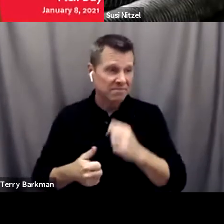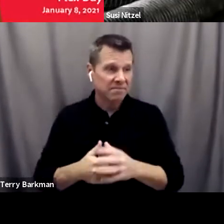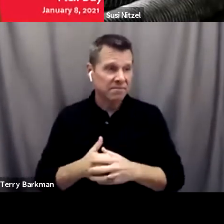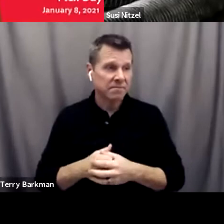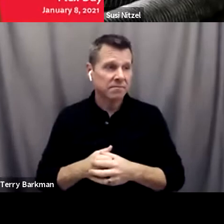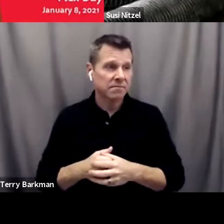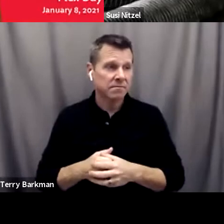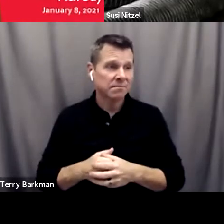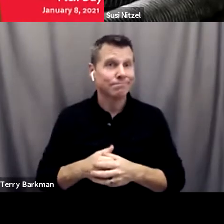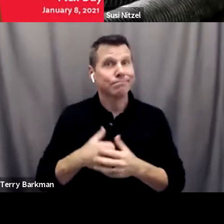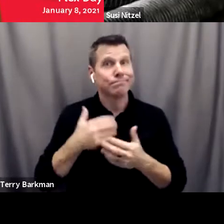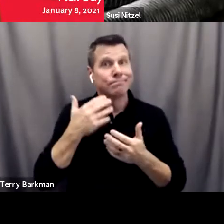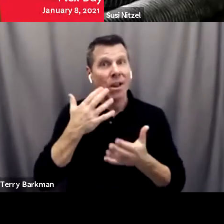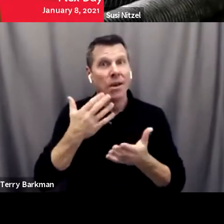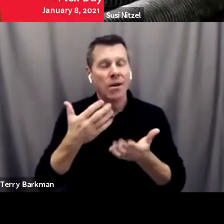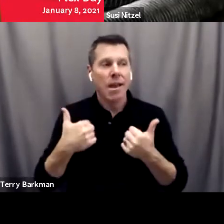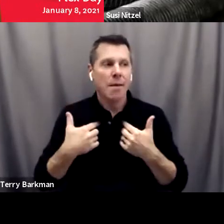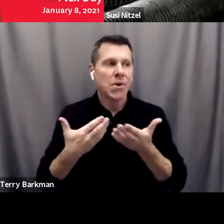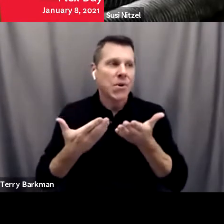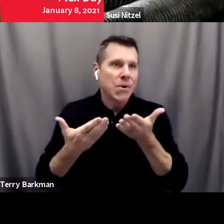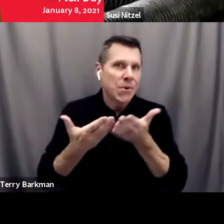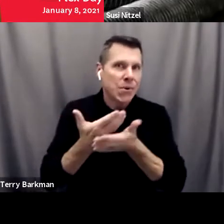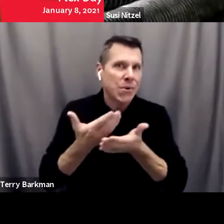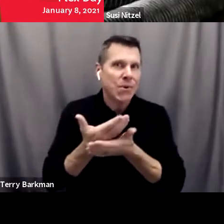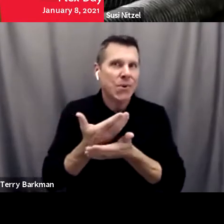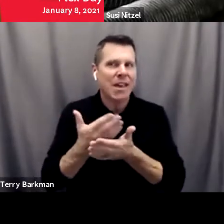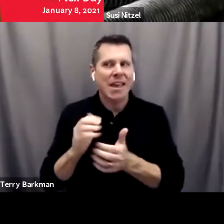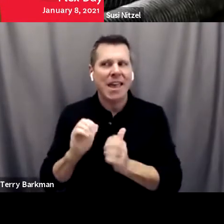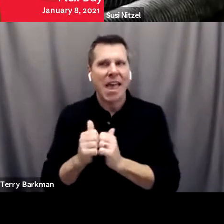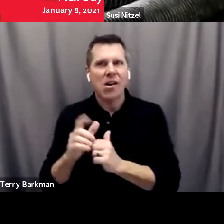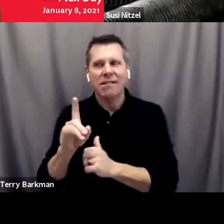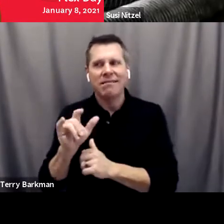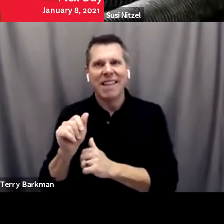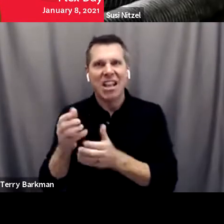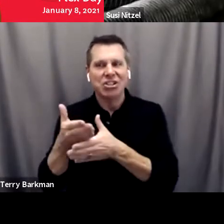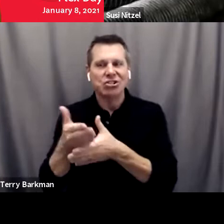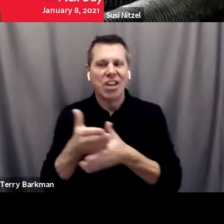am new to this role, how exactly data is normally shared. But I'm making some notes here. And I do appreciate that input.